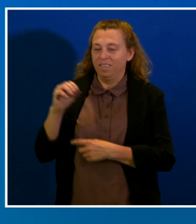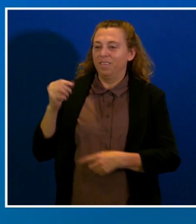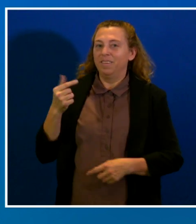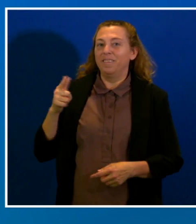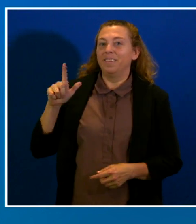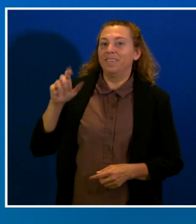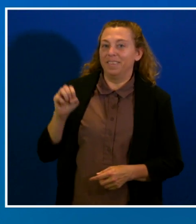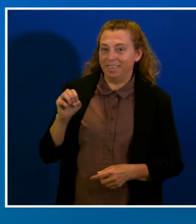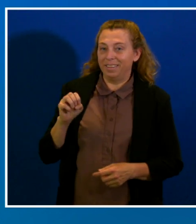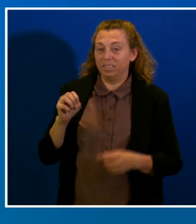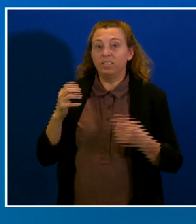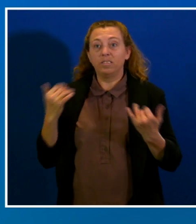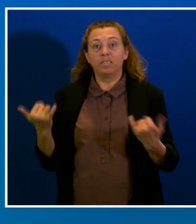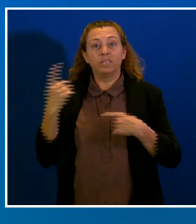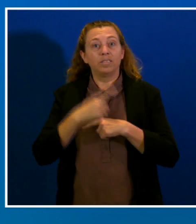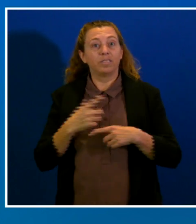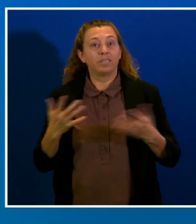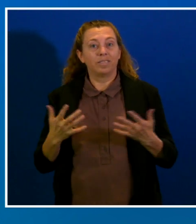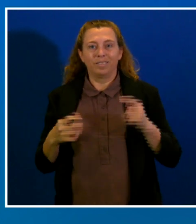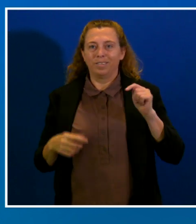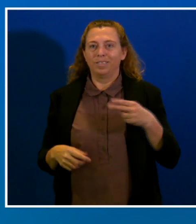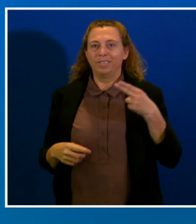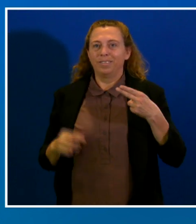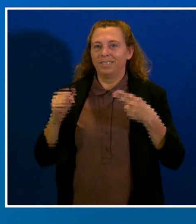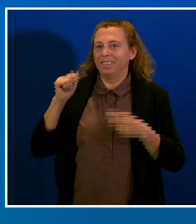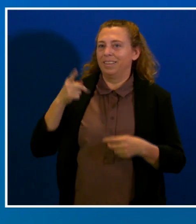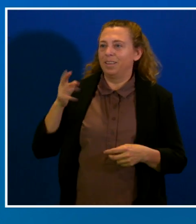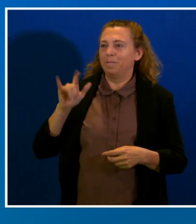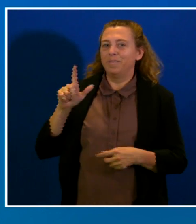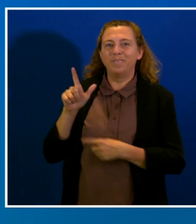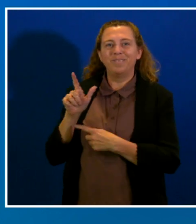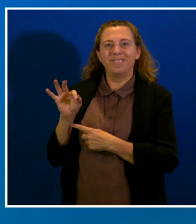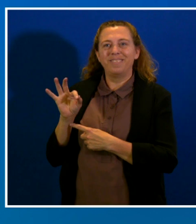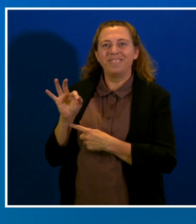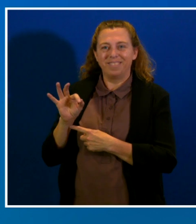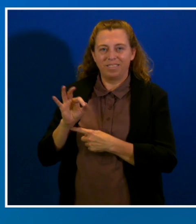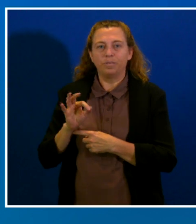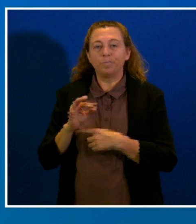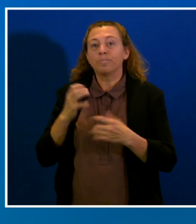Thank you to Seven Star and Sarah Hafer our American Sign Language interpreters today.